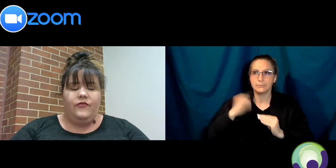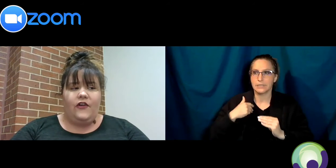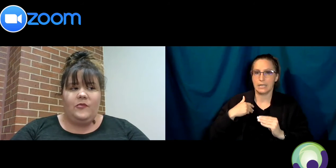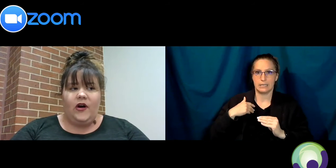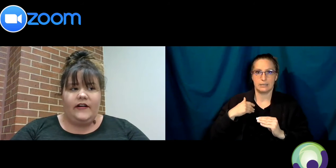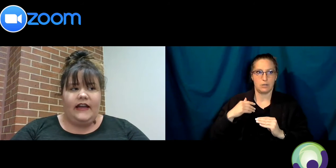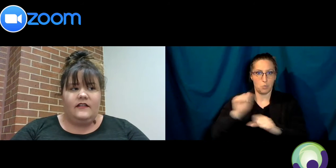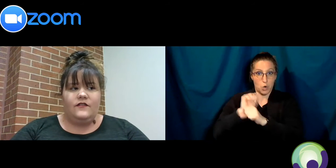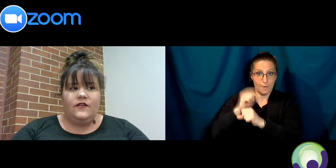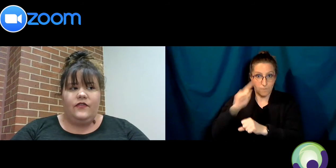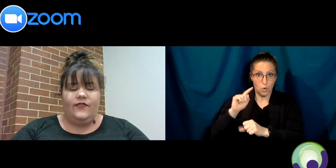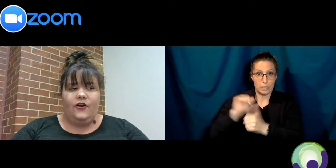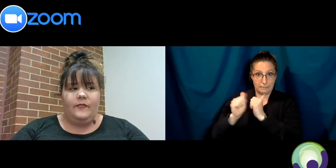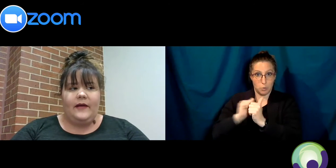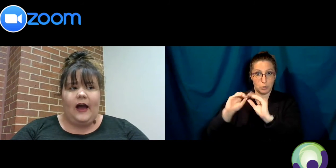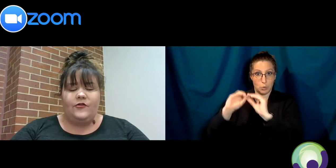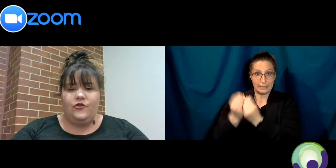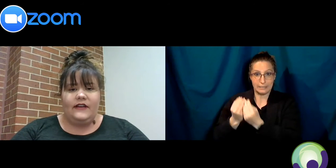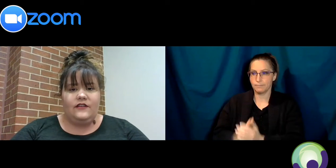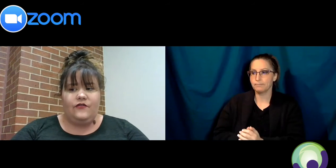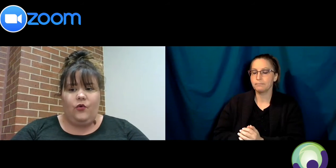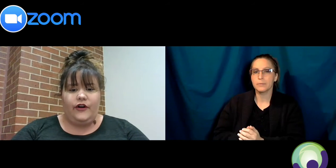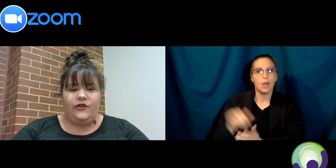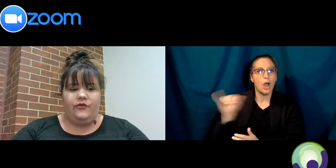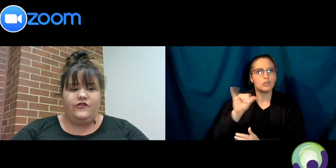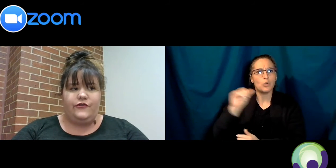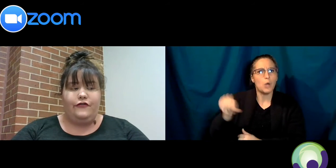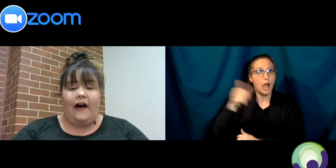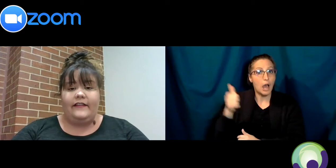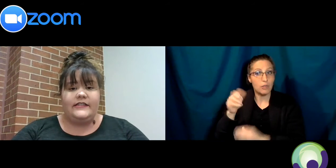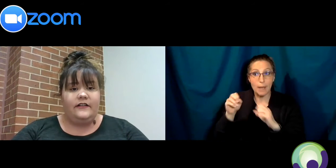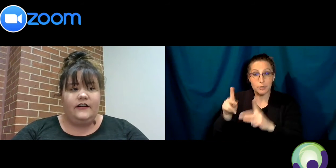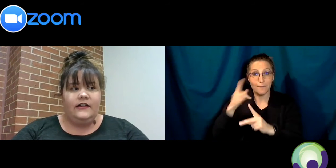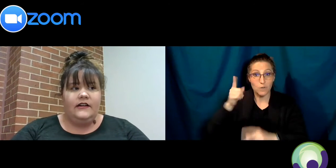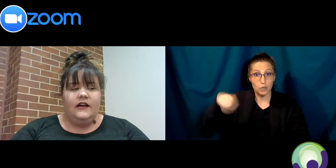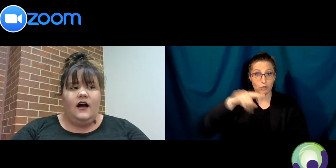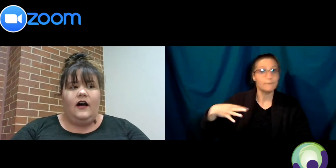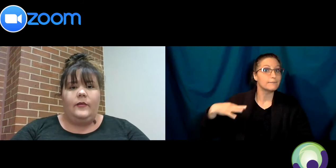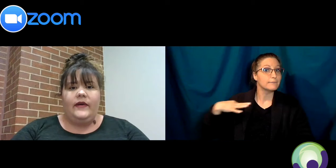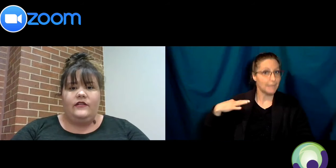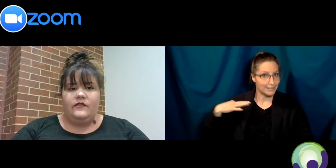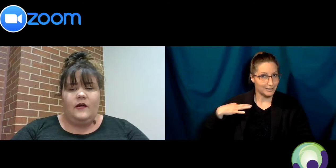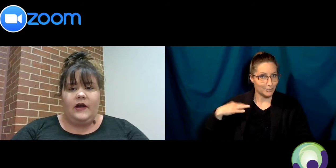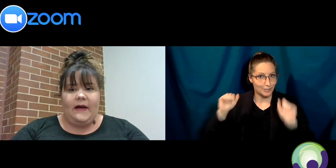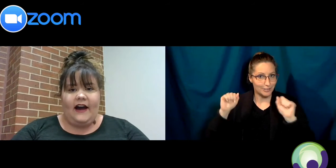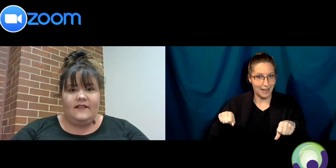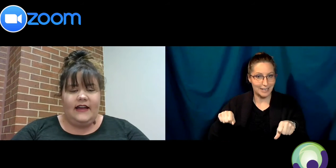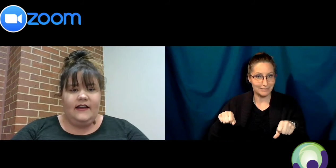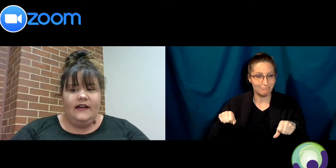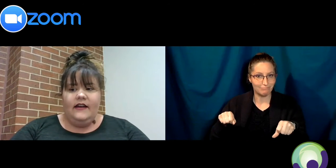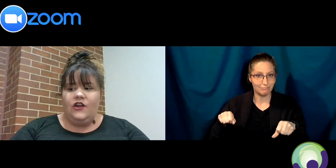The other part is there may be opportunities for you to volunteer in some capacity.